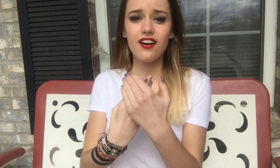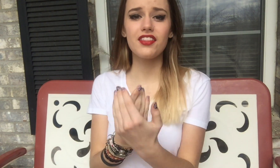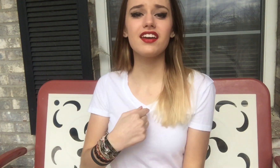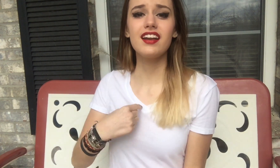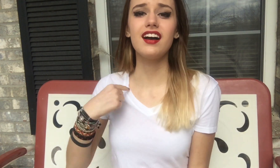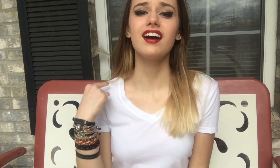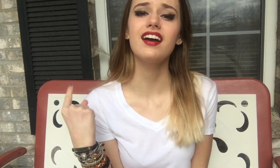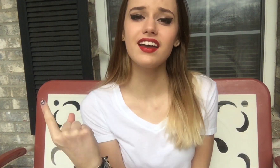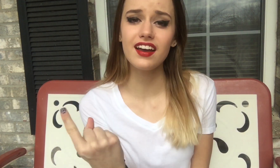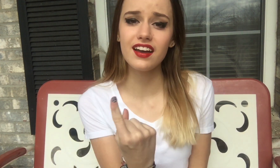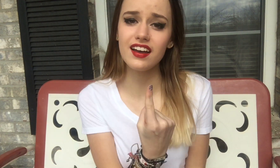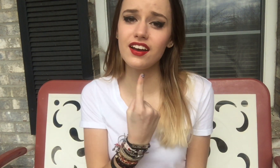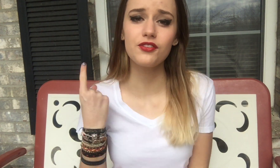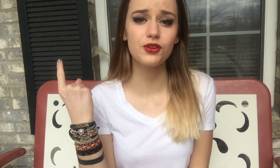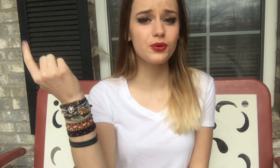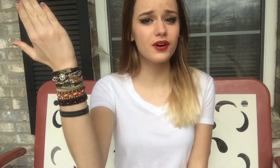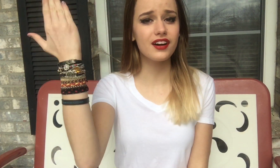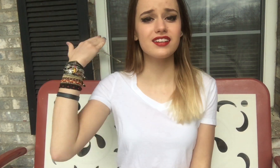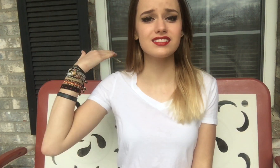All that I ever was